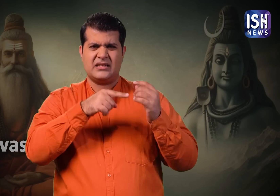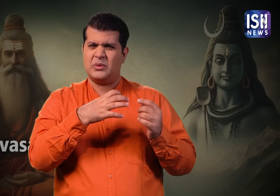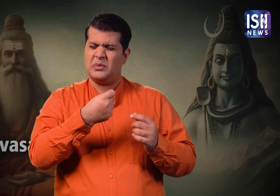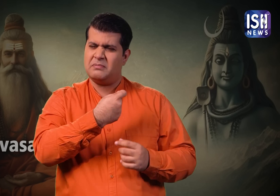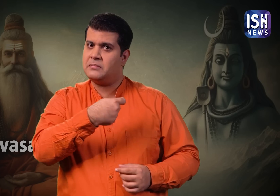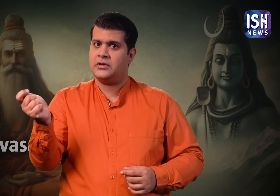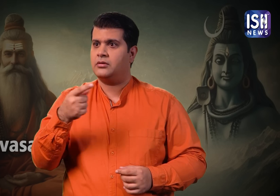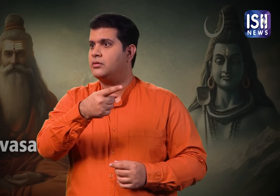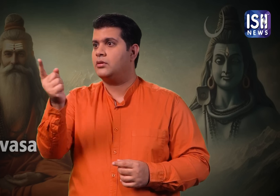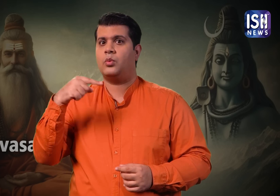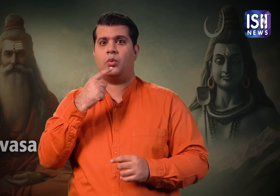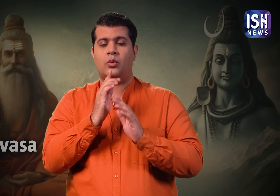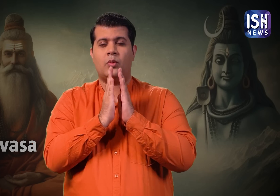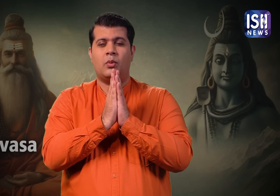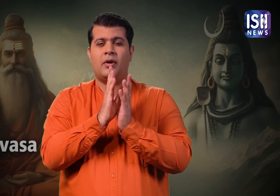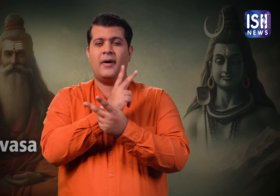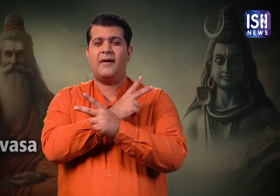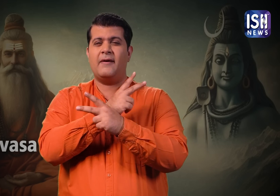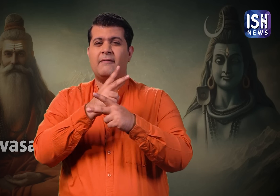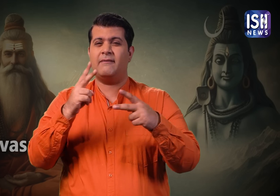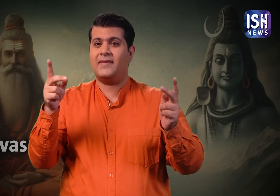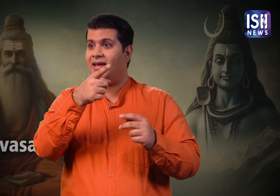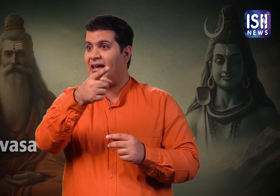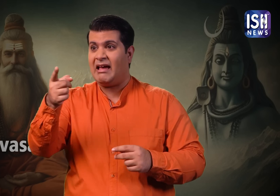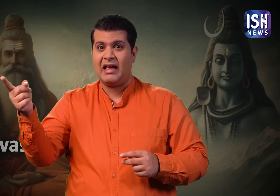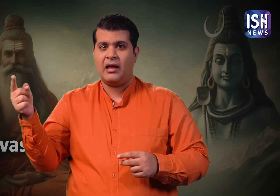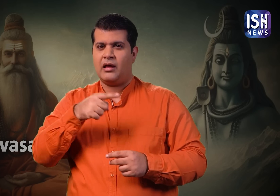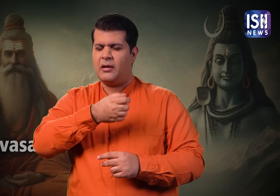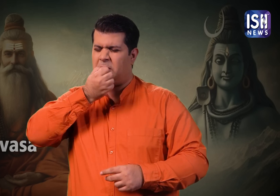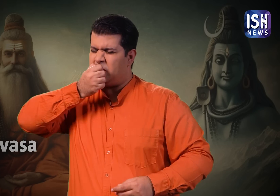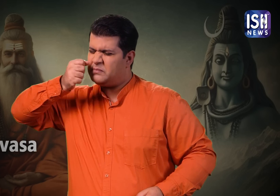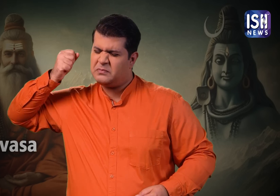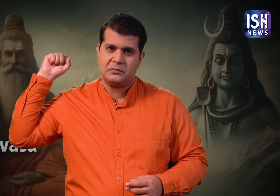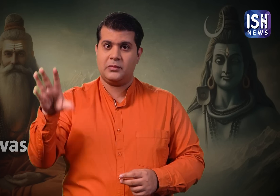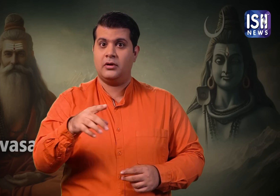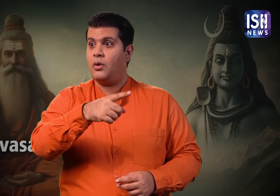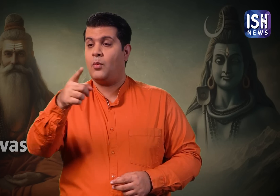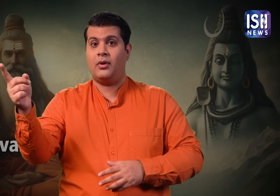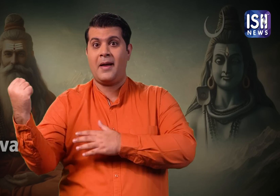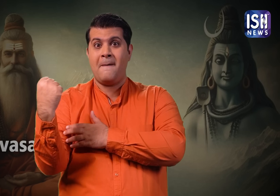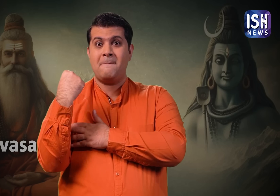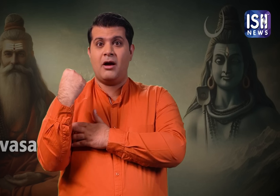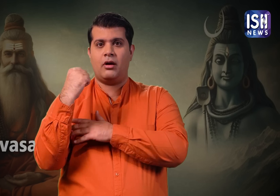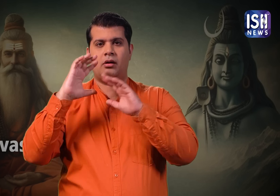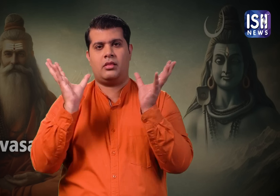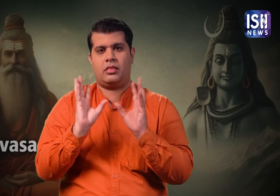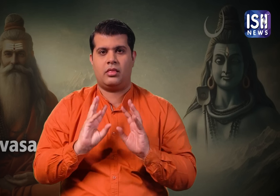He wanted to defeat all the Devatas (Gods) and cursed them, making them very weak.